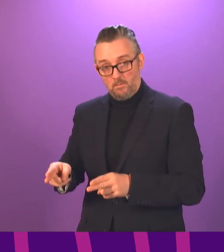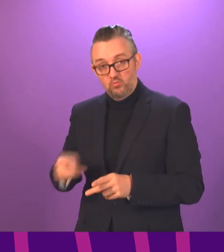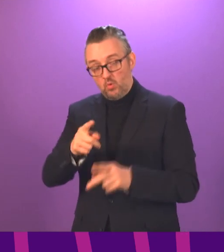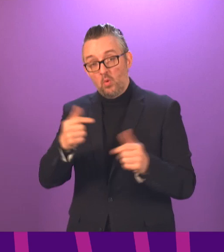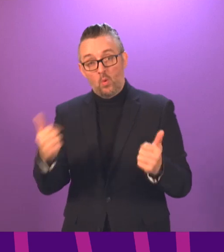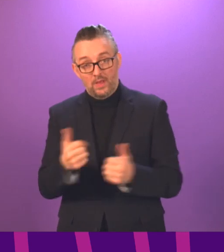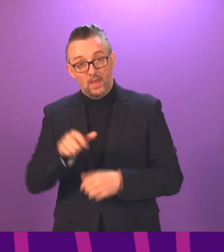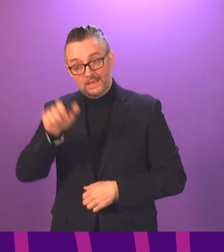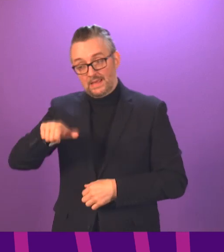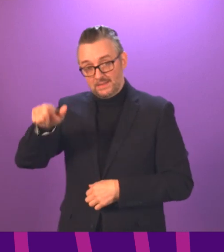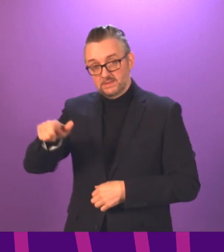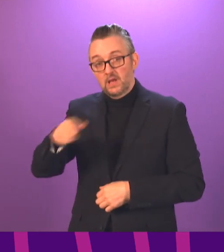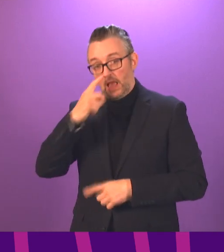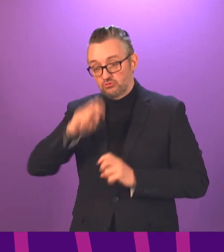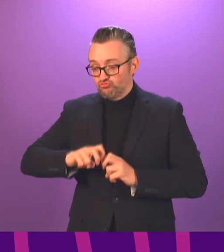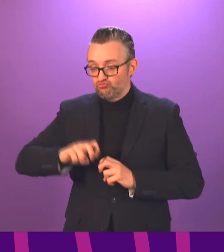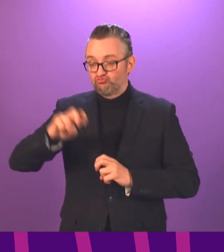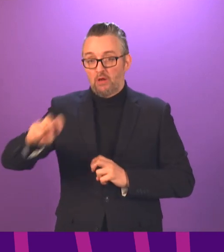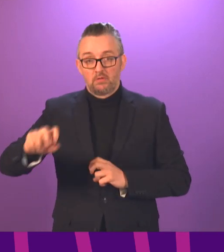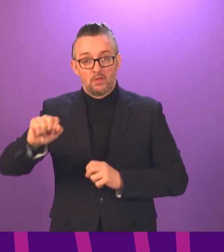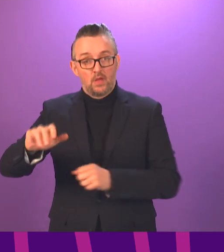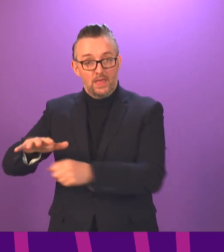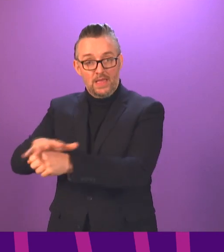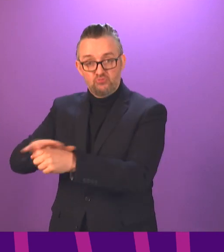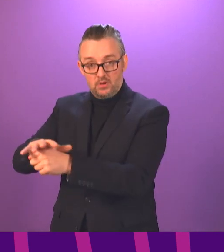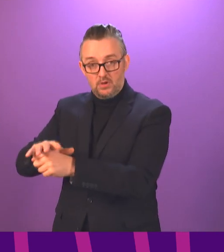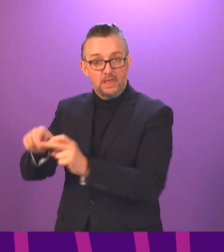candidates and agents are permitted to travel to the constituency as necessary,